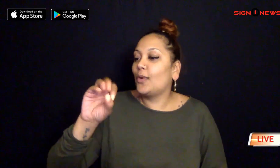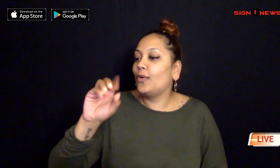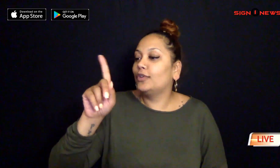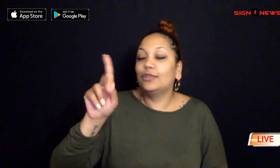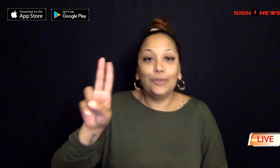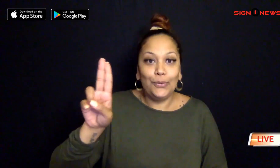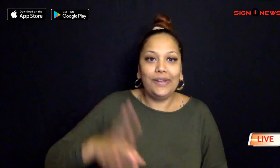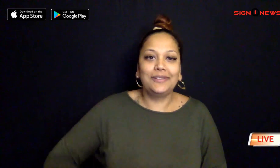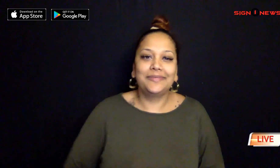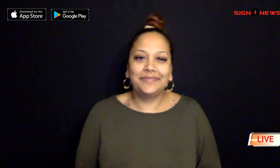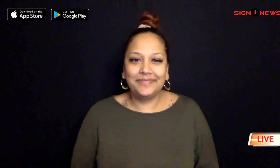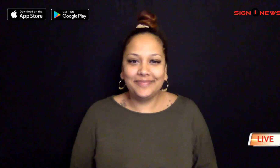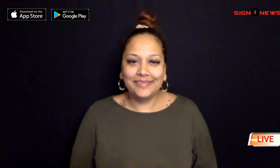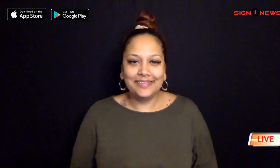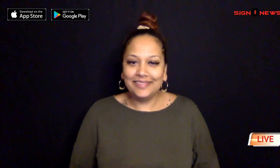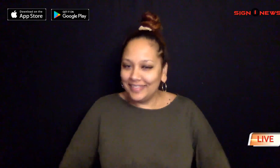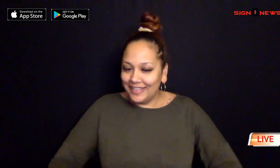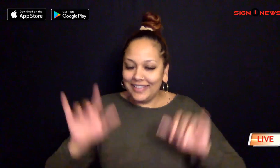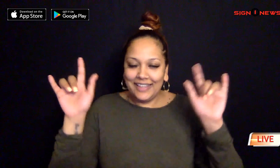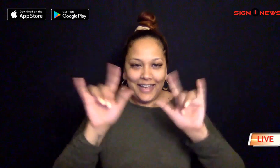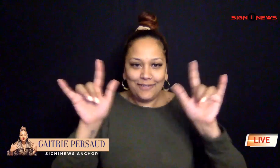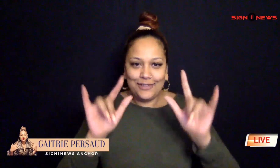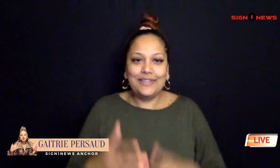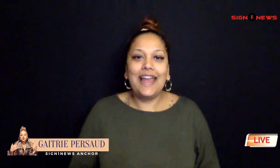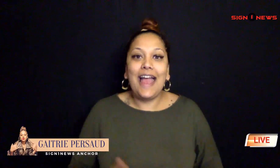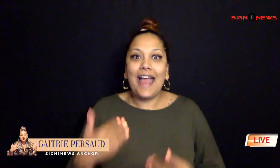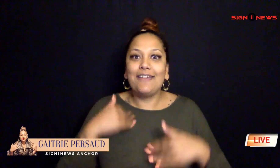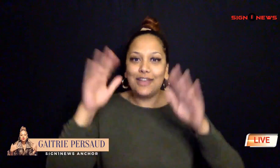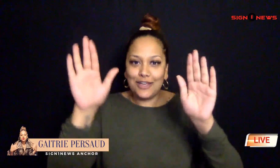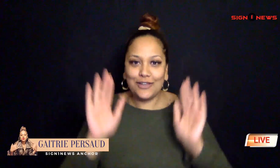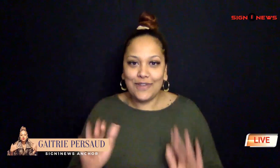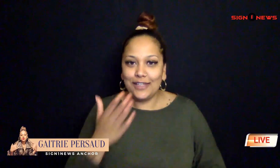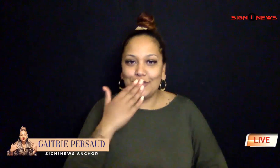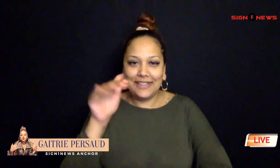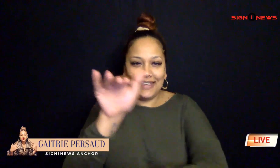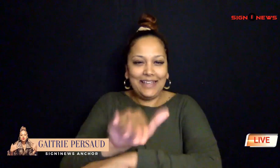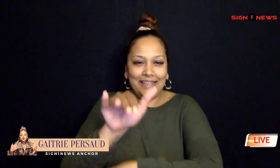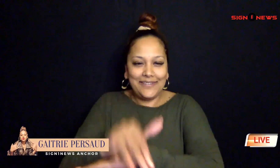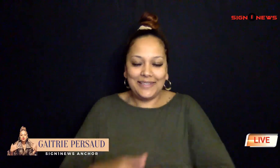Roku I love you have a good night